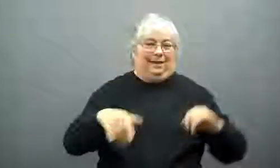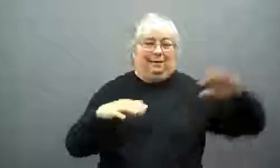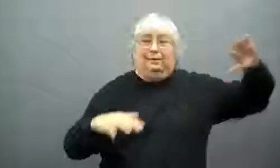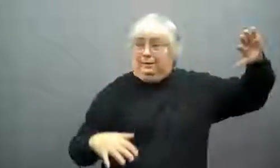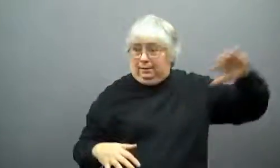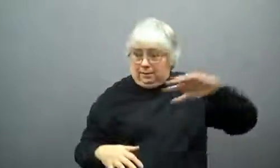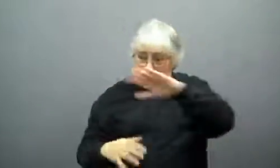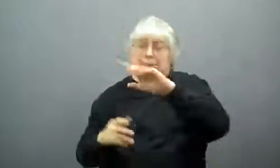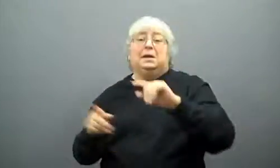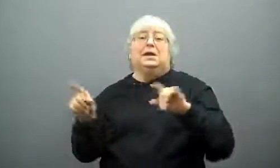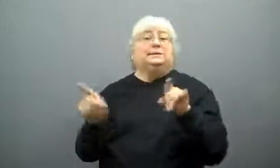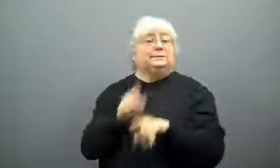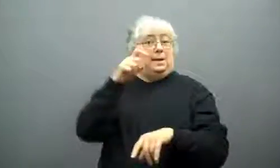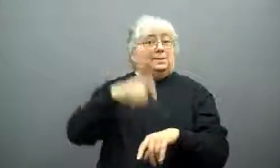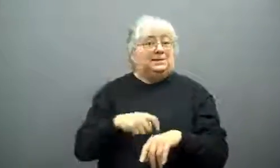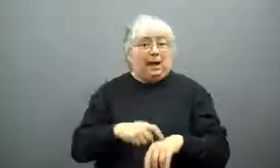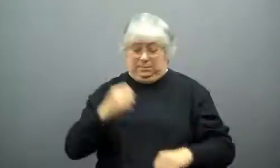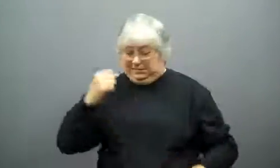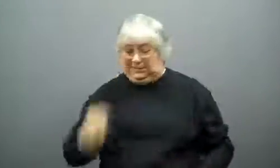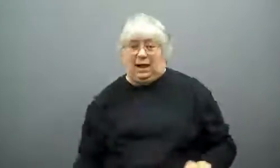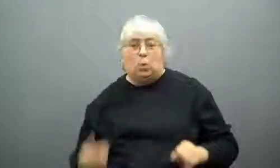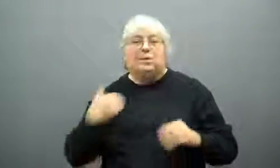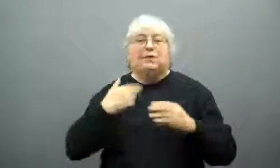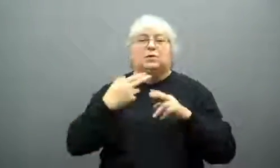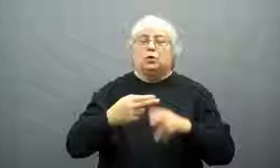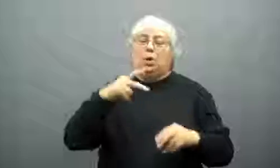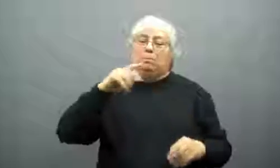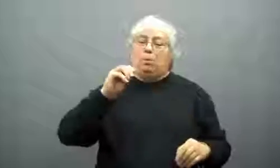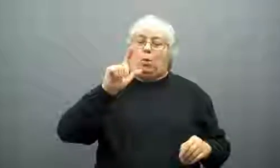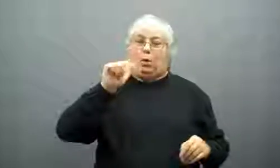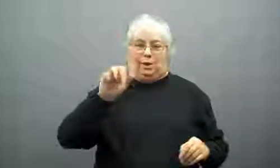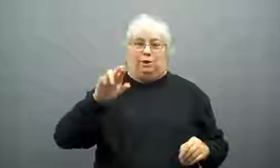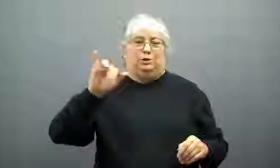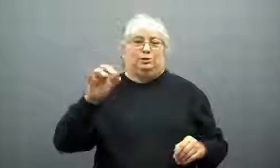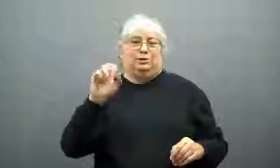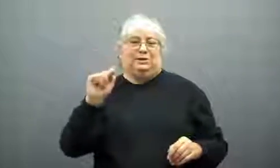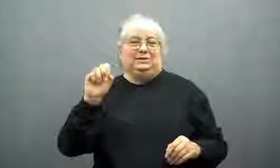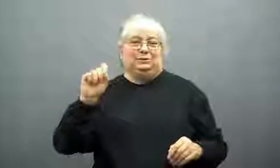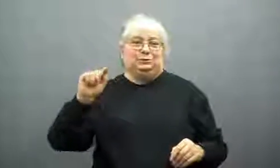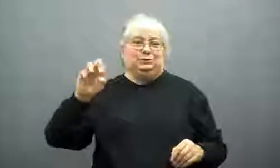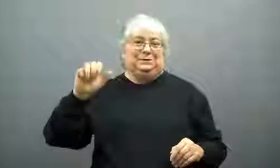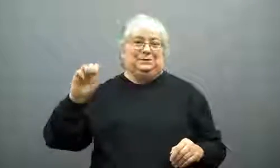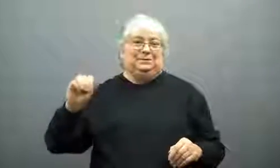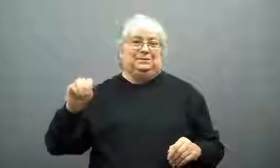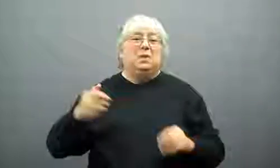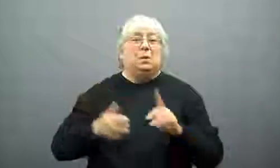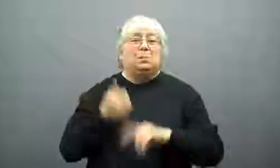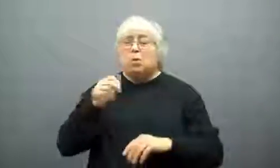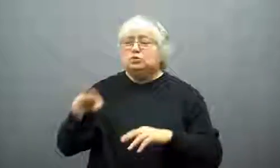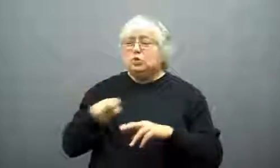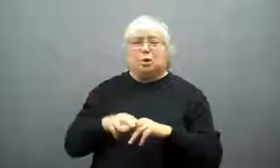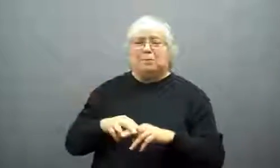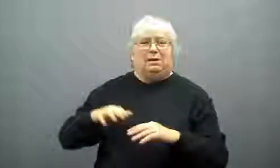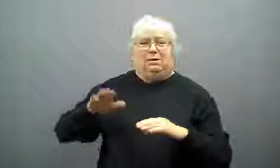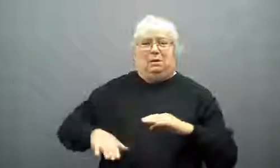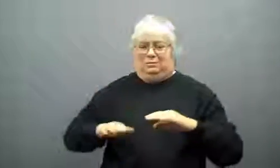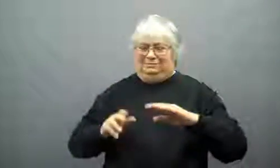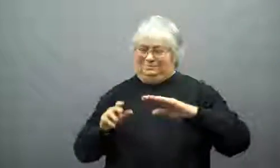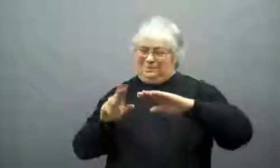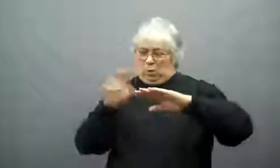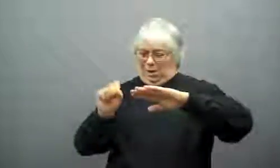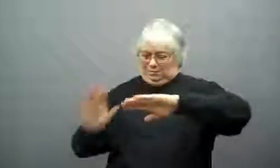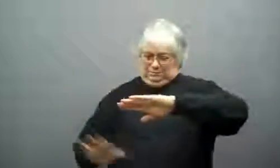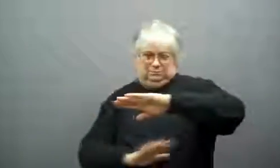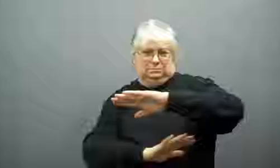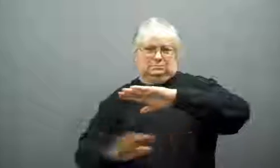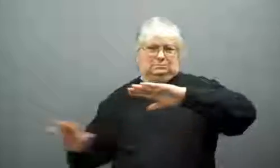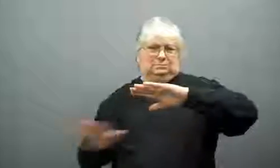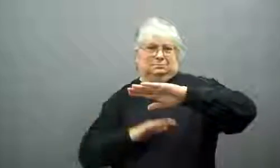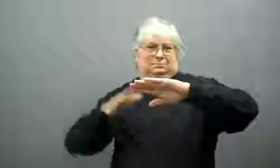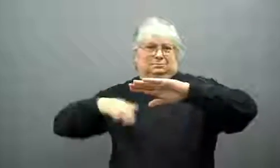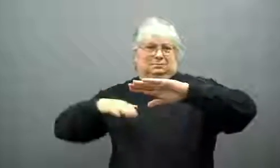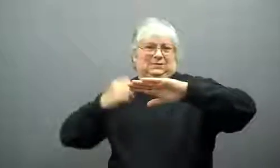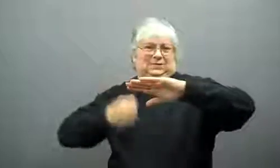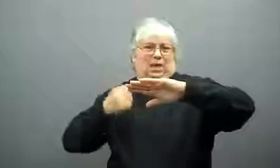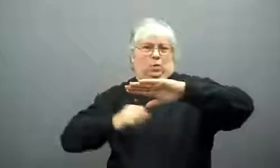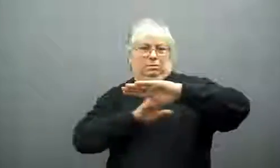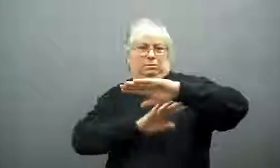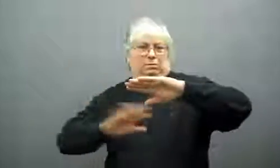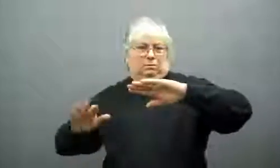At the same time, the southern polar jet stream